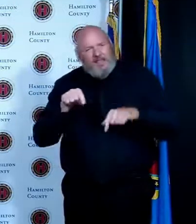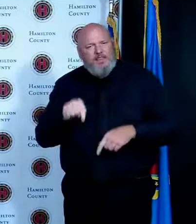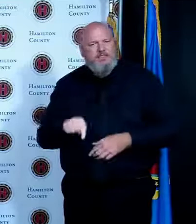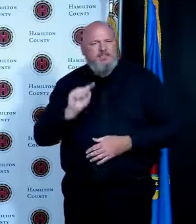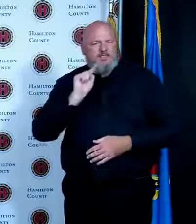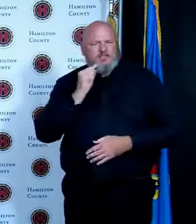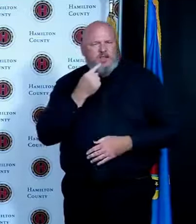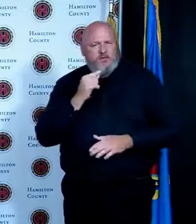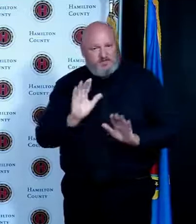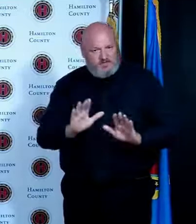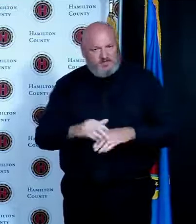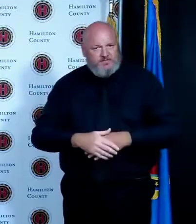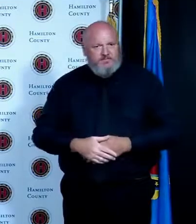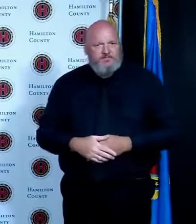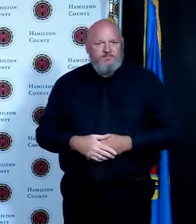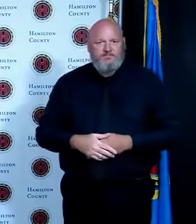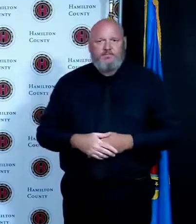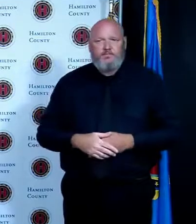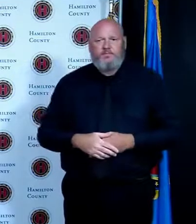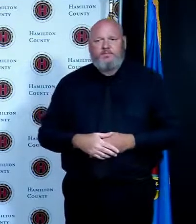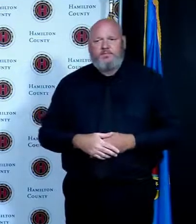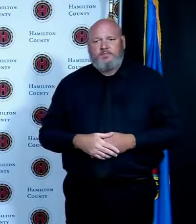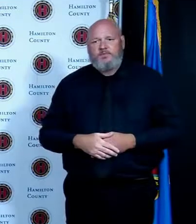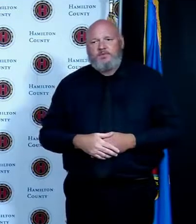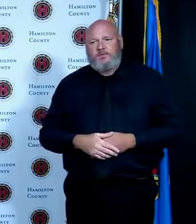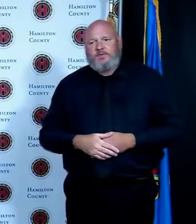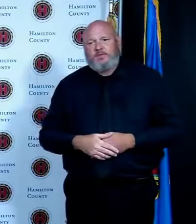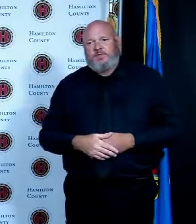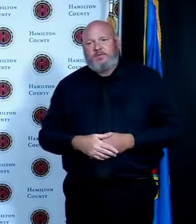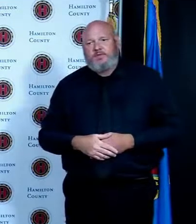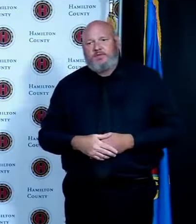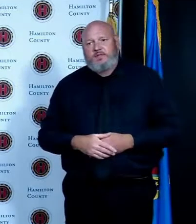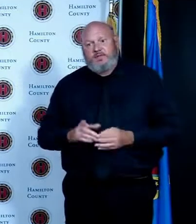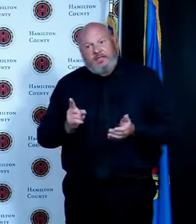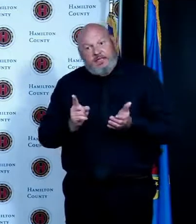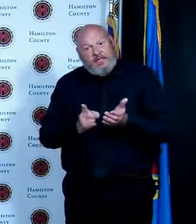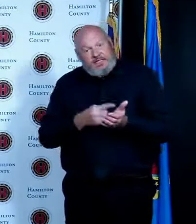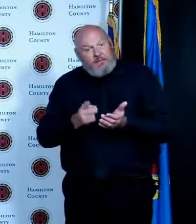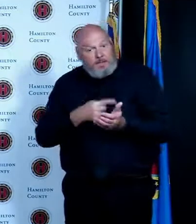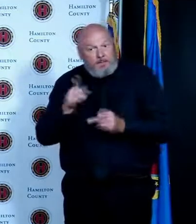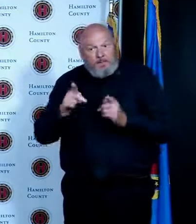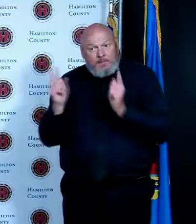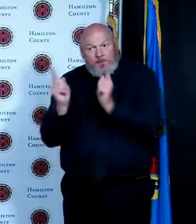people are close to one another but they're masked other times when able to distance they do it um